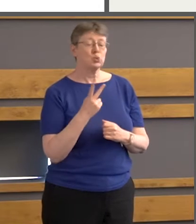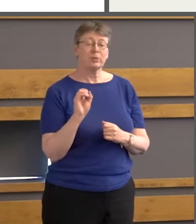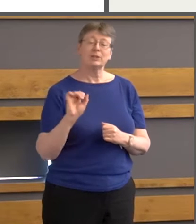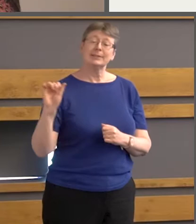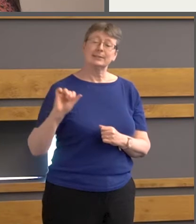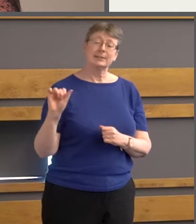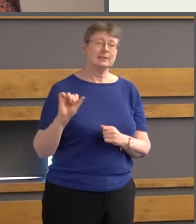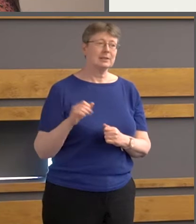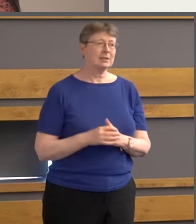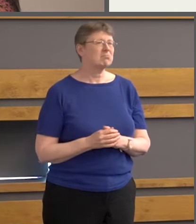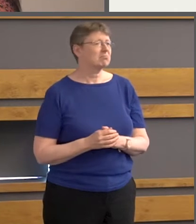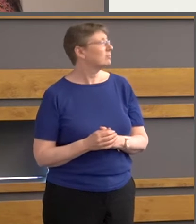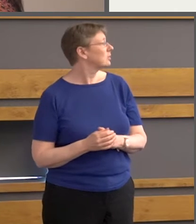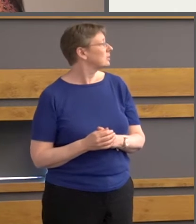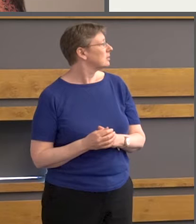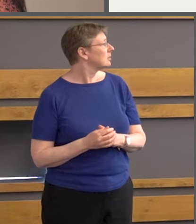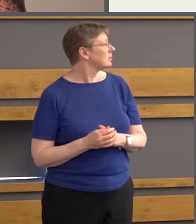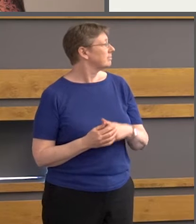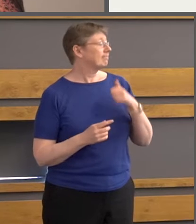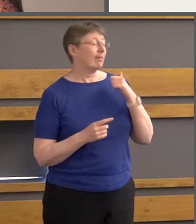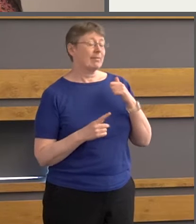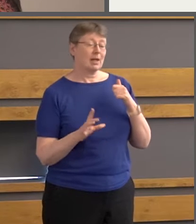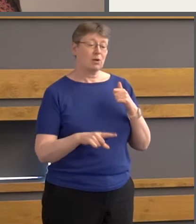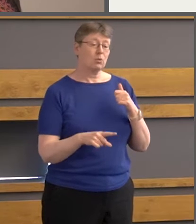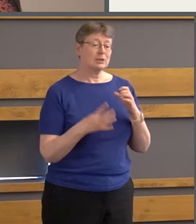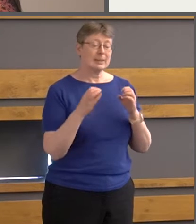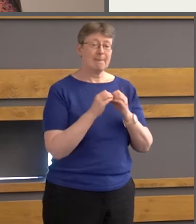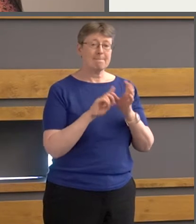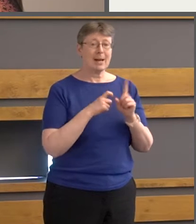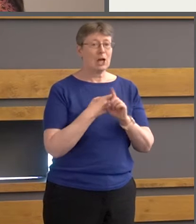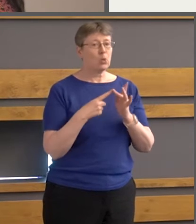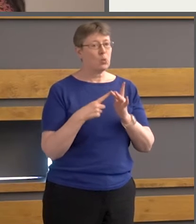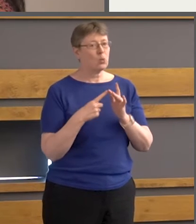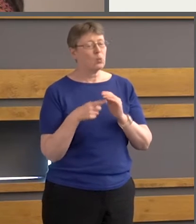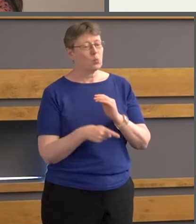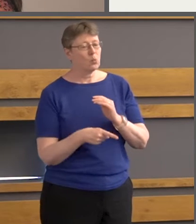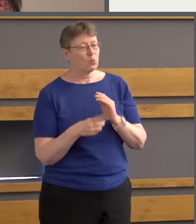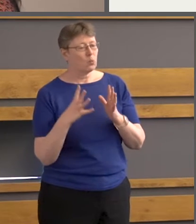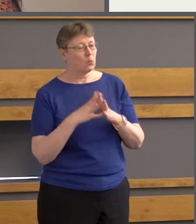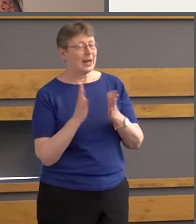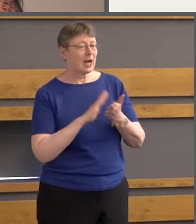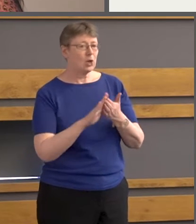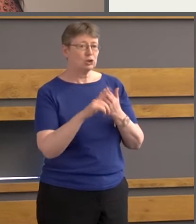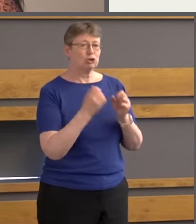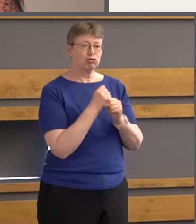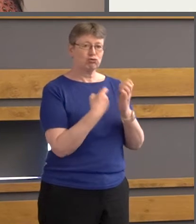It was curated with Natalia Palombo. And this was at the Tobacco Warehouse in Greenock, which brought together artists from Scotland